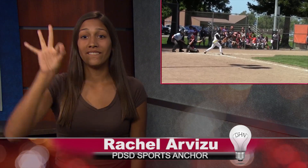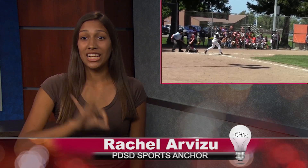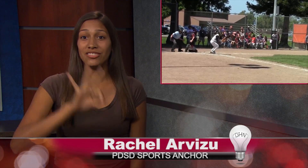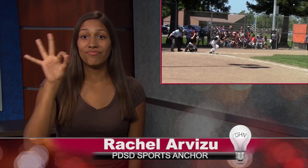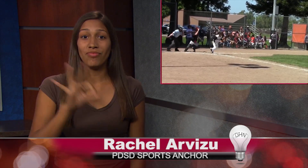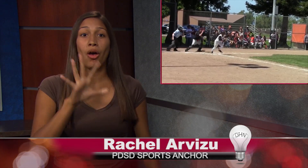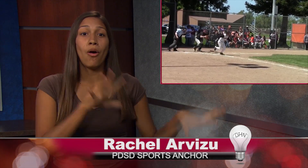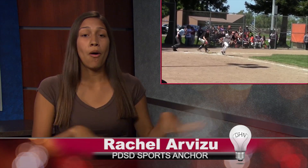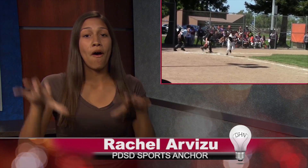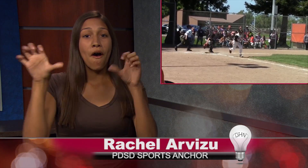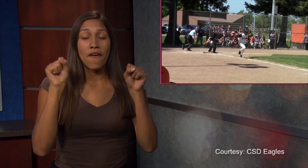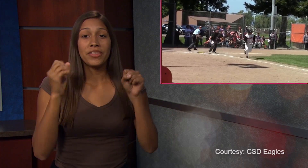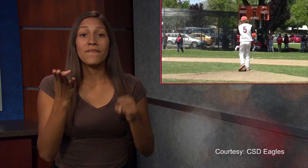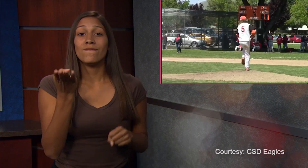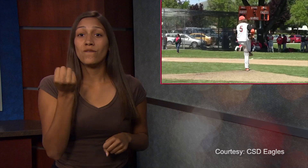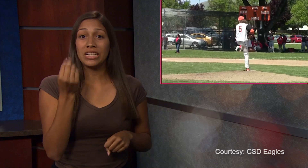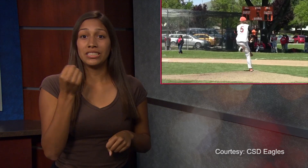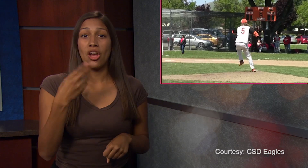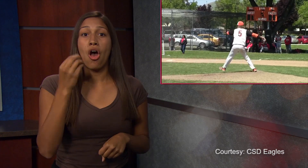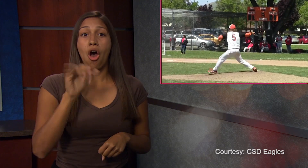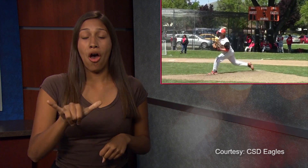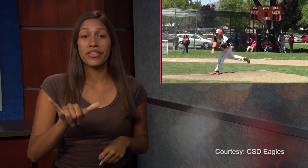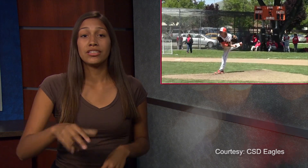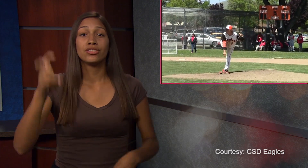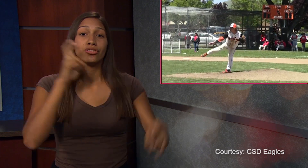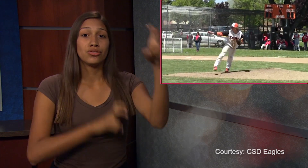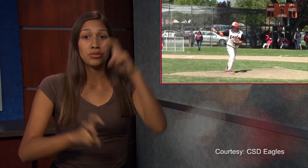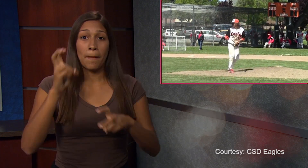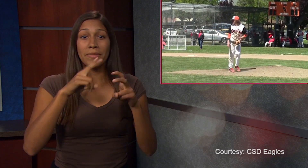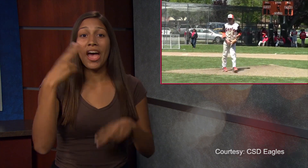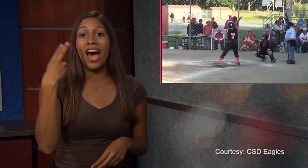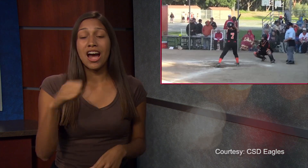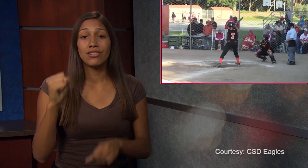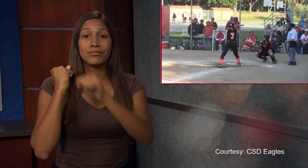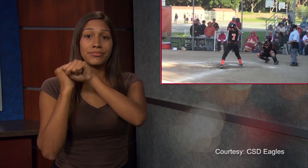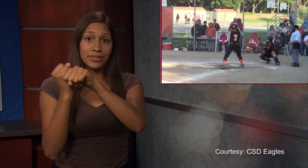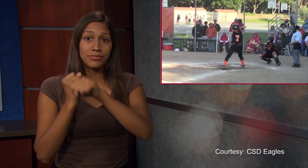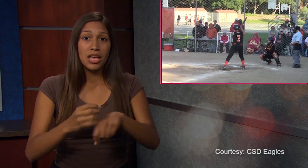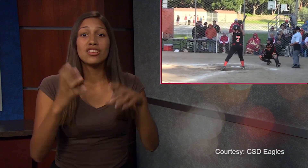CALIFORNIA SCHOOL FOR THE DEAF, FREMONT HOSTED THE 14TH ANNUAL HOY TOURNAMENT. THE HIGH SCHOOL